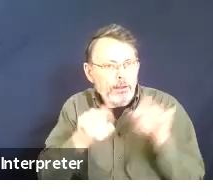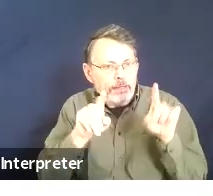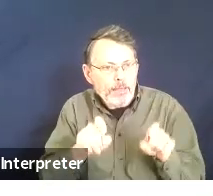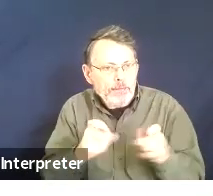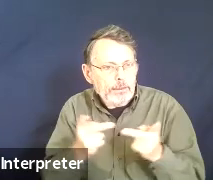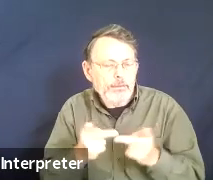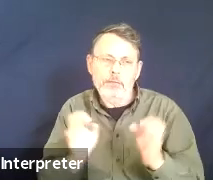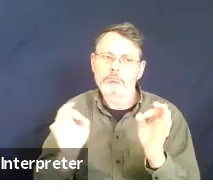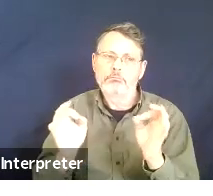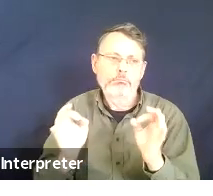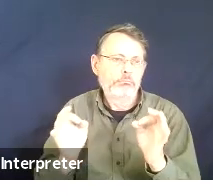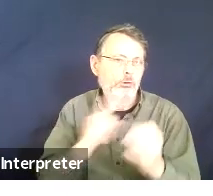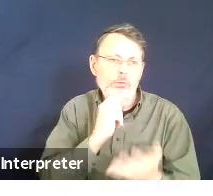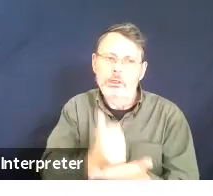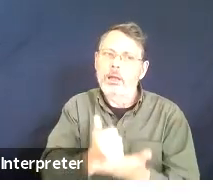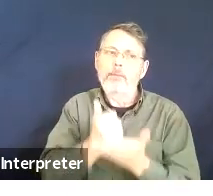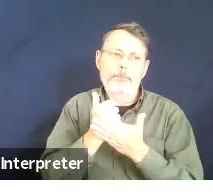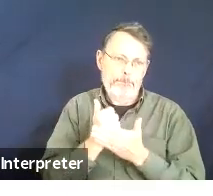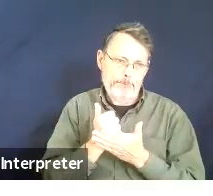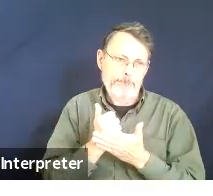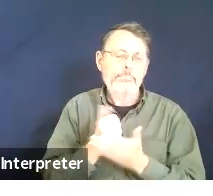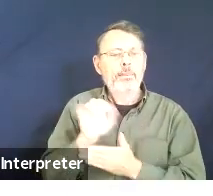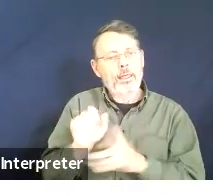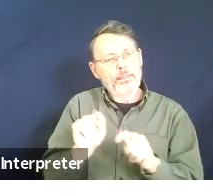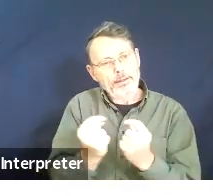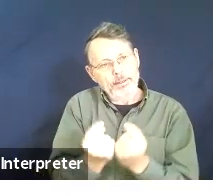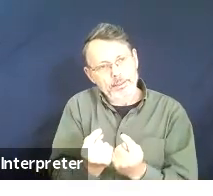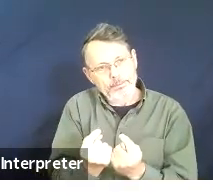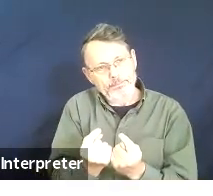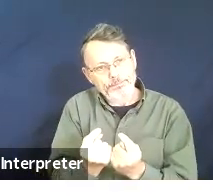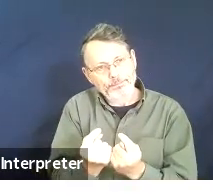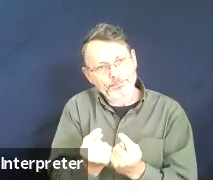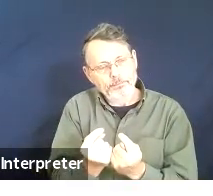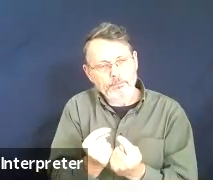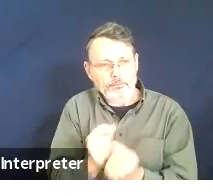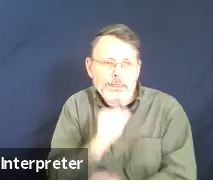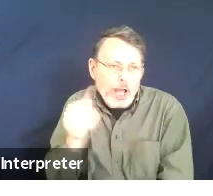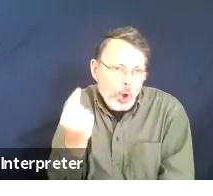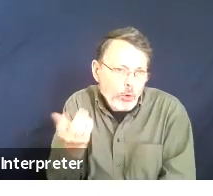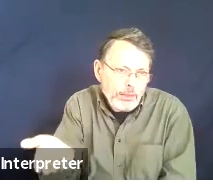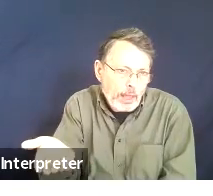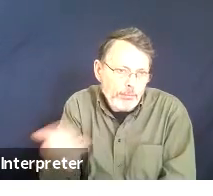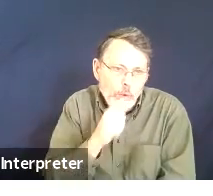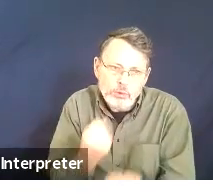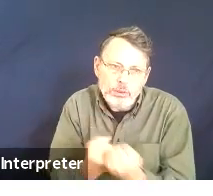such a big help, and that team wasn't the only team that supported us during that response,